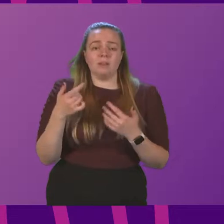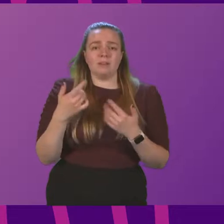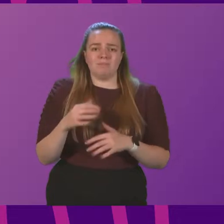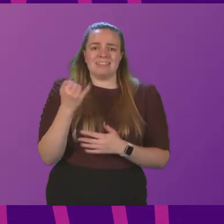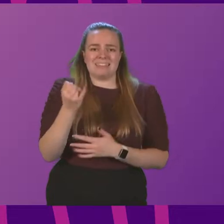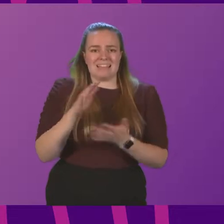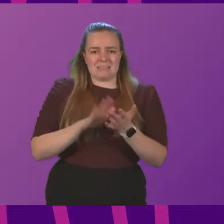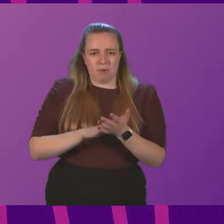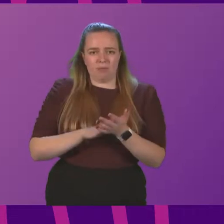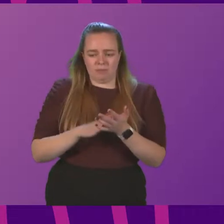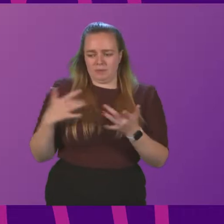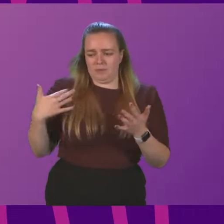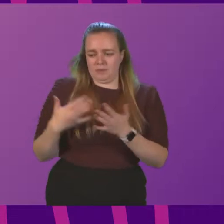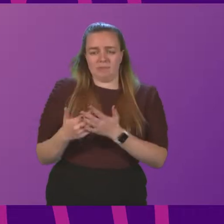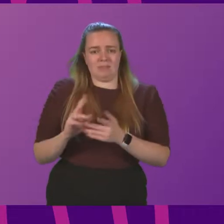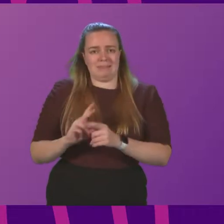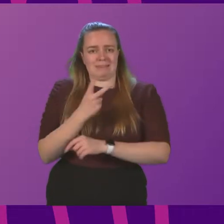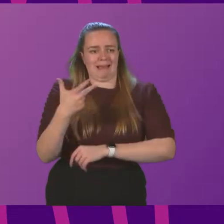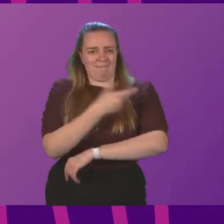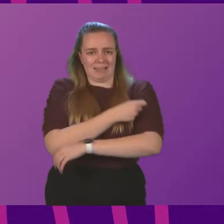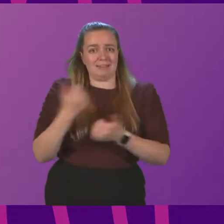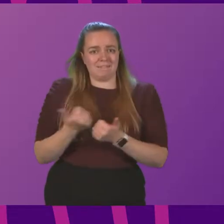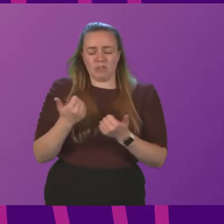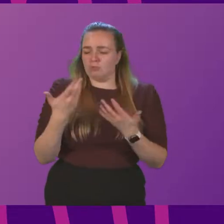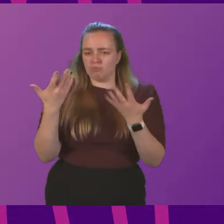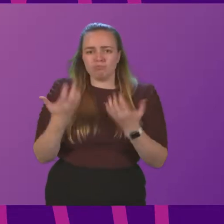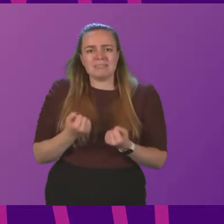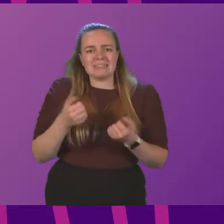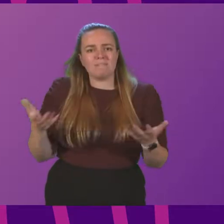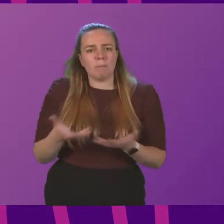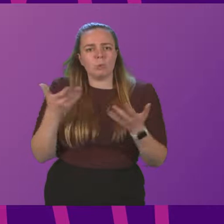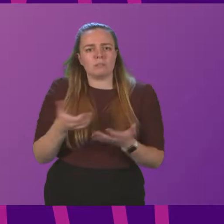second vaccination, had not received a booster appointment from NHS Lothian, so she phoned the